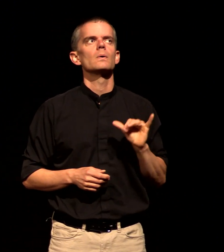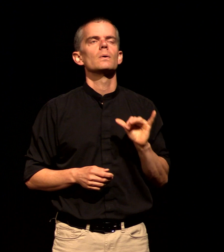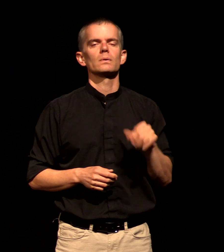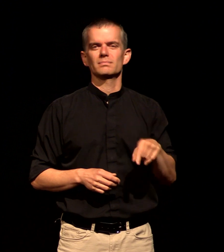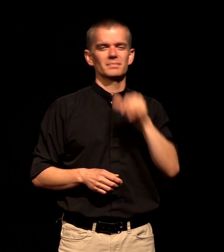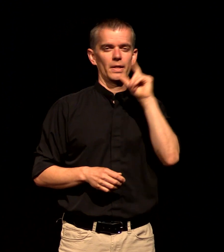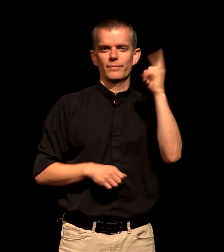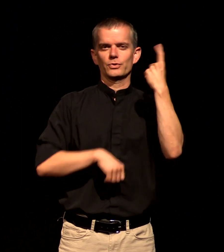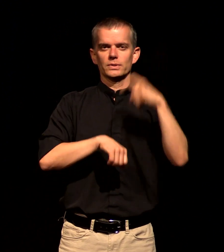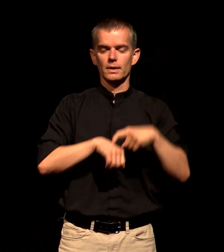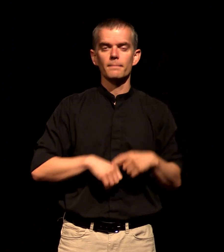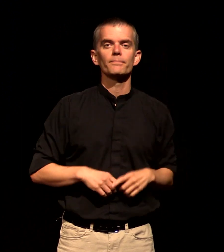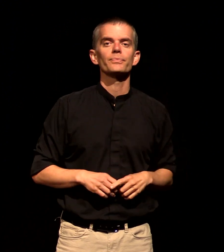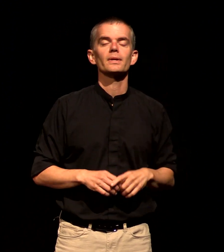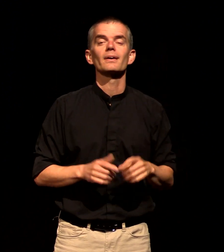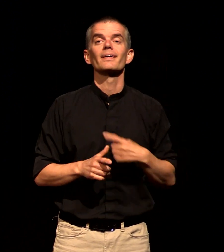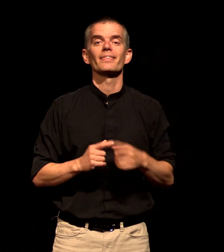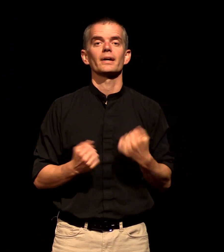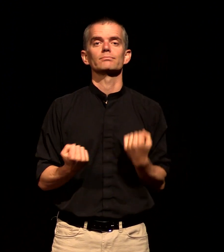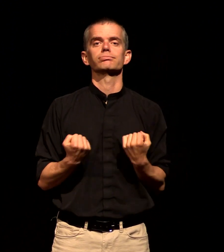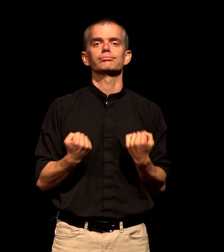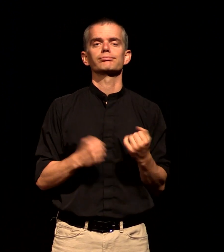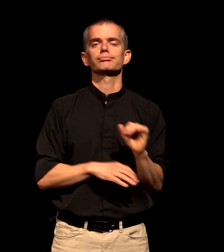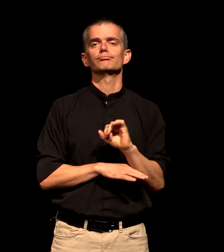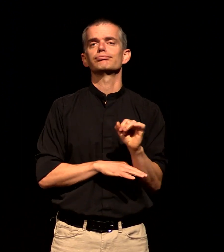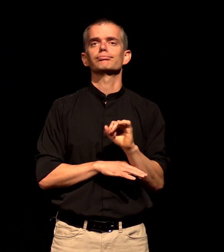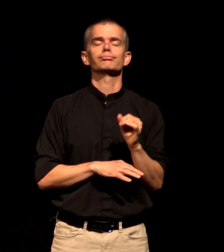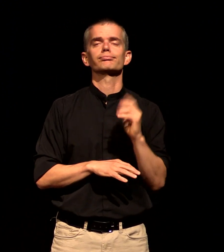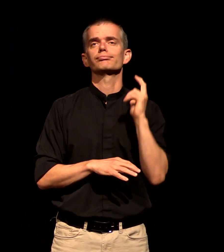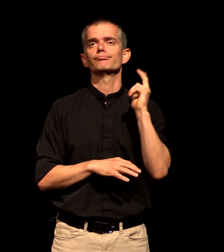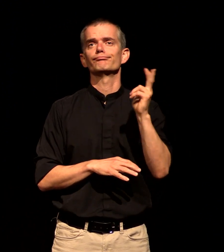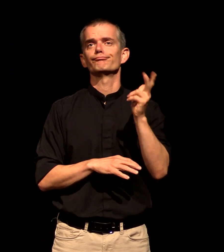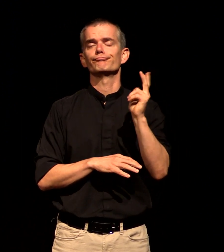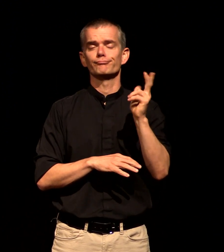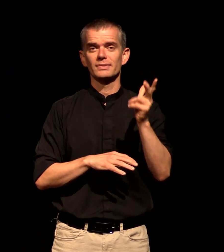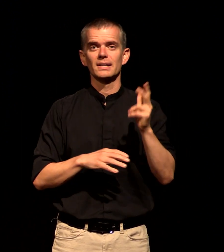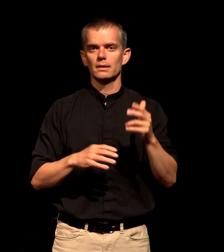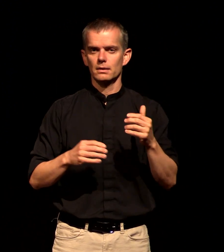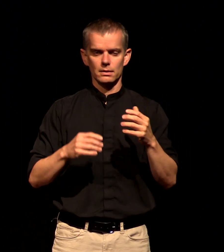pour out My unedited complaints to God. There's plenty of doubt,